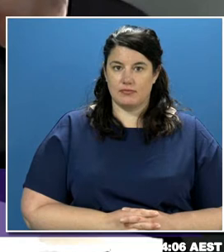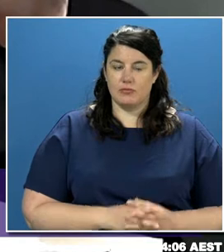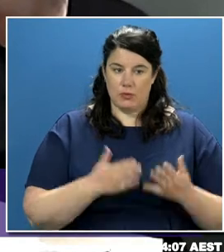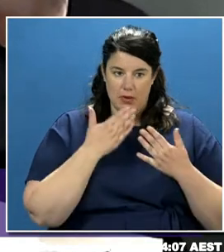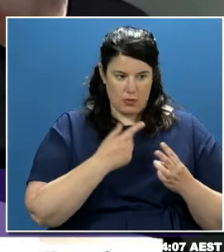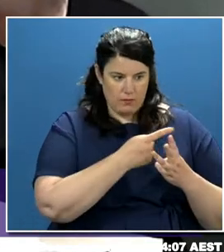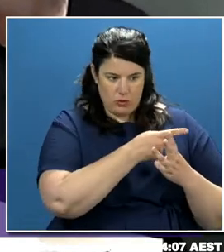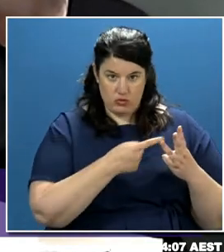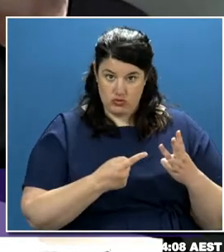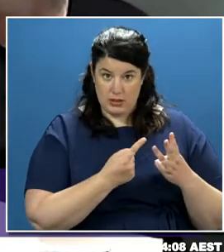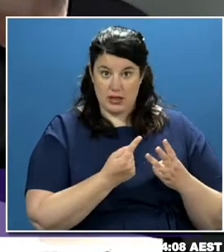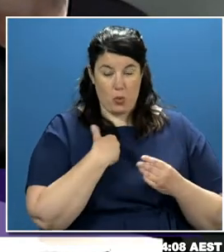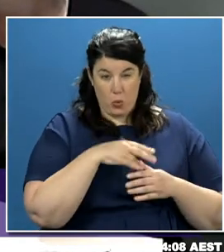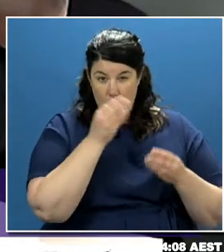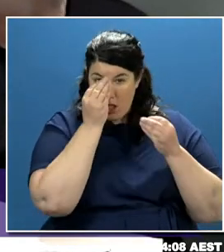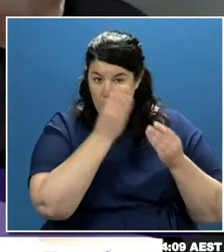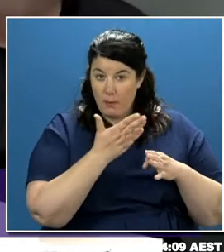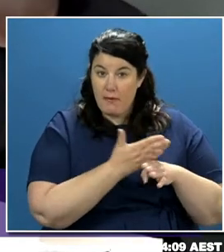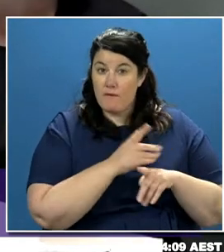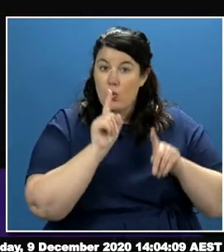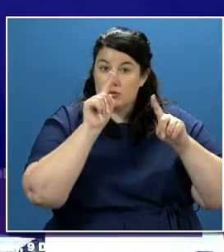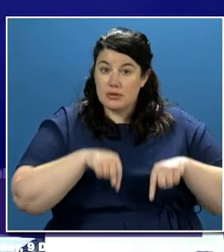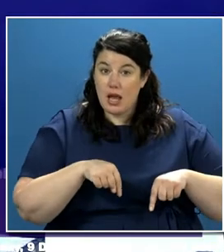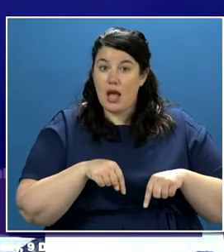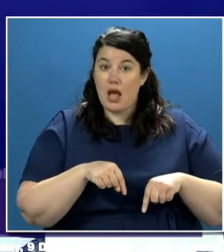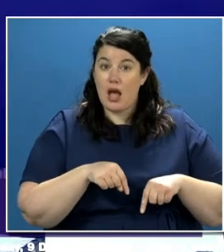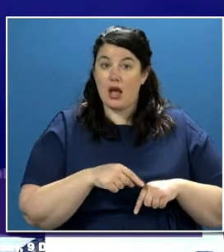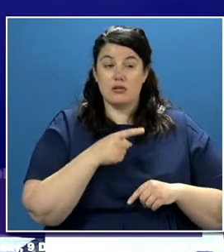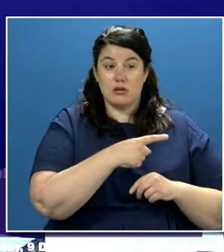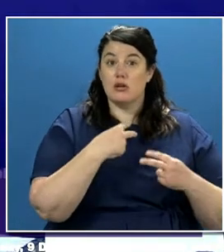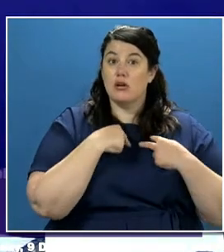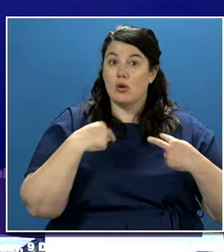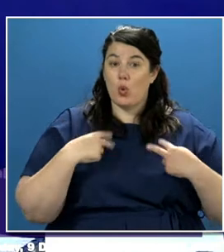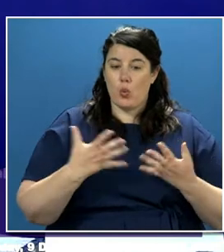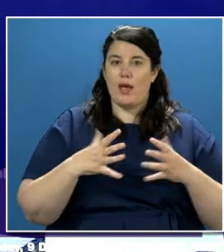Just so you're aware, Ms Zerner appears in the Brisbane hearing room.